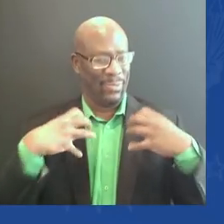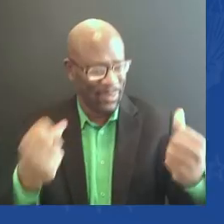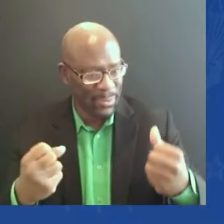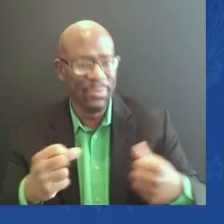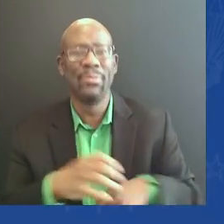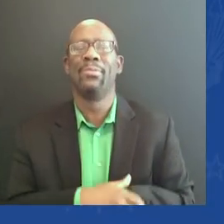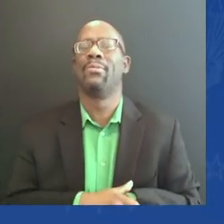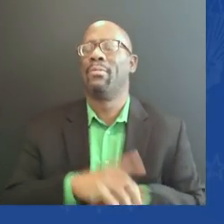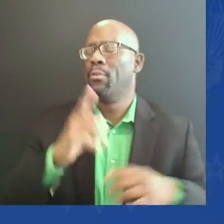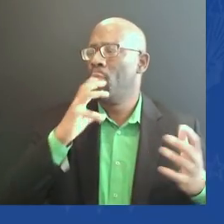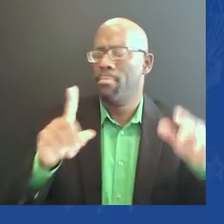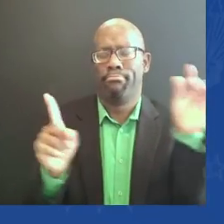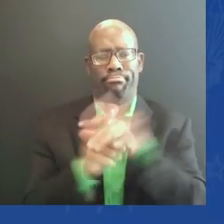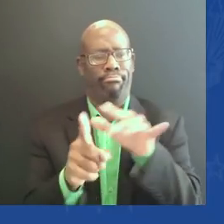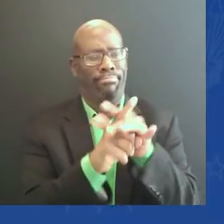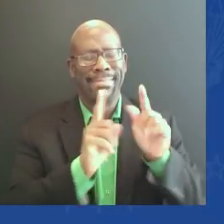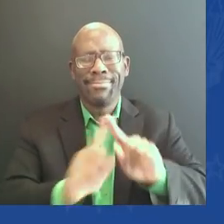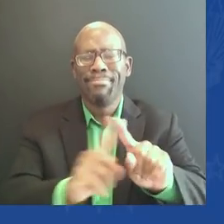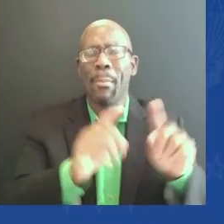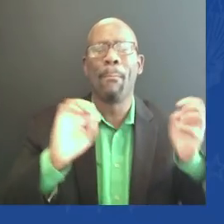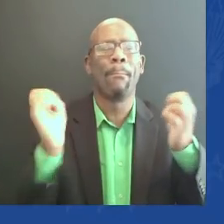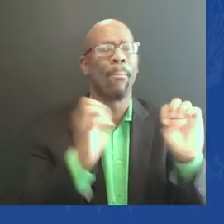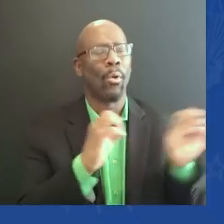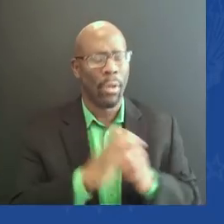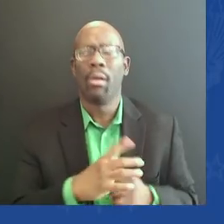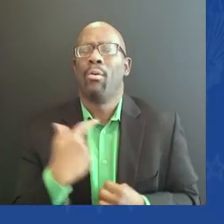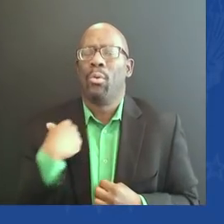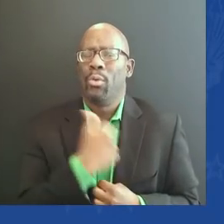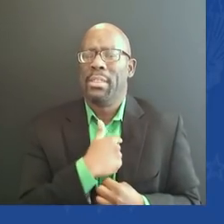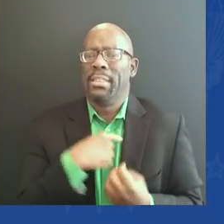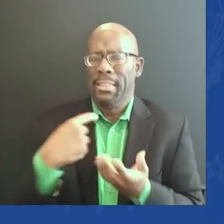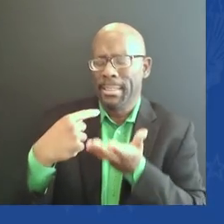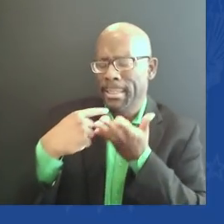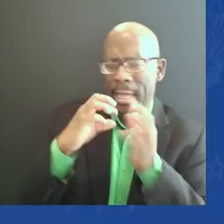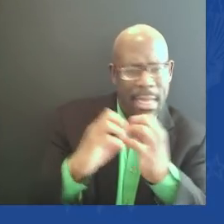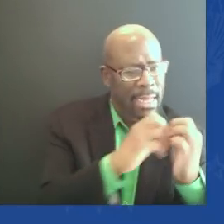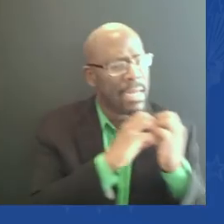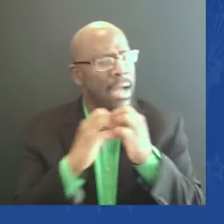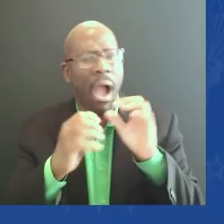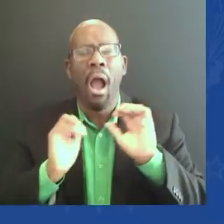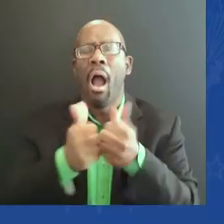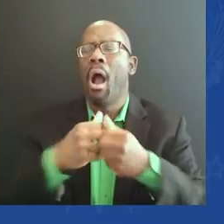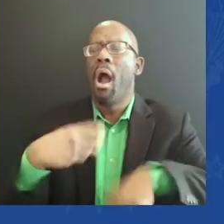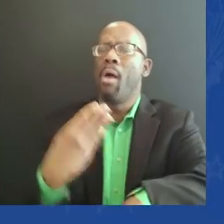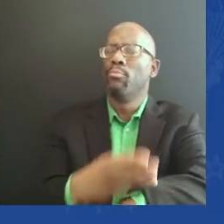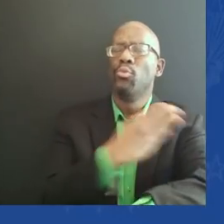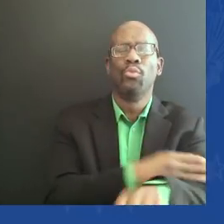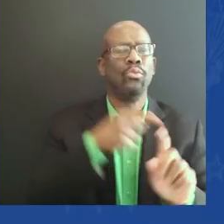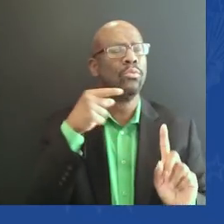in part because of the commitment that the United States has brought to the table. For example, I'm proud that the G20